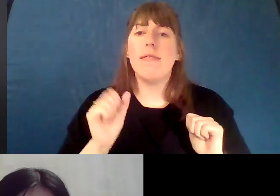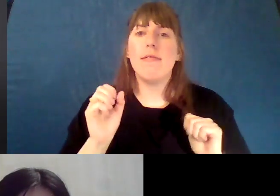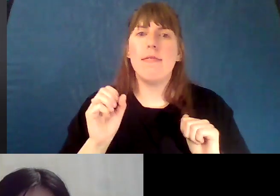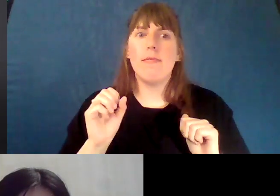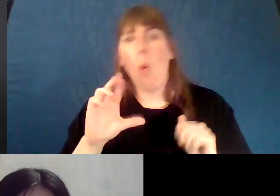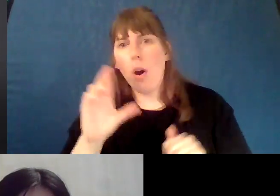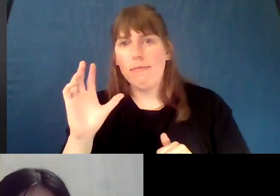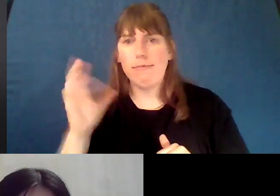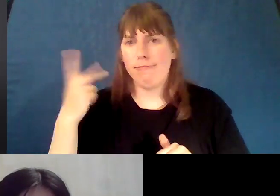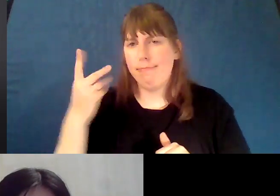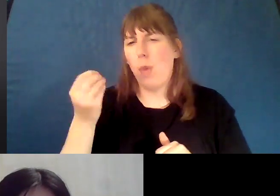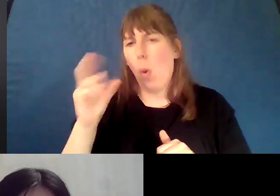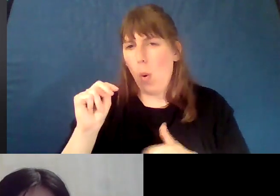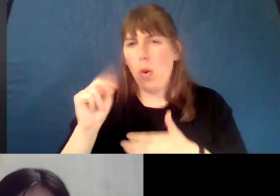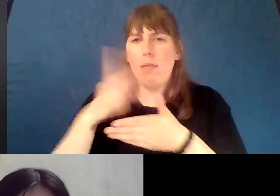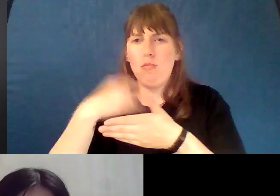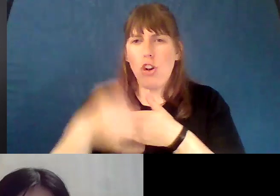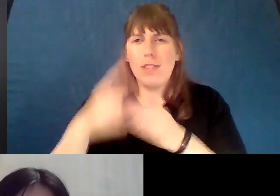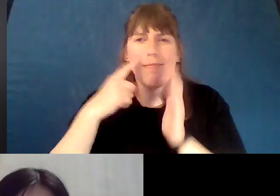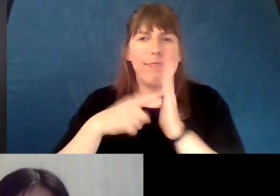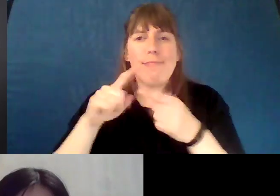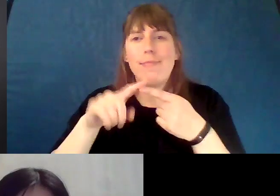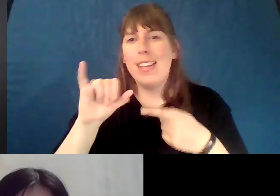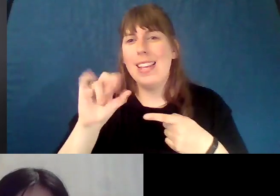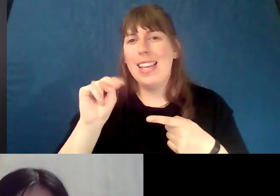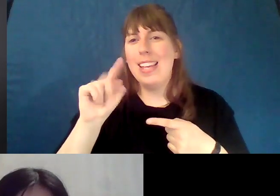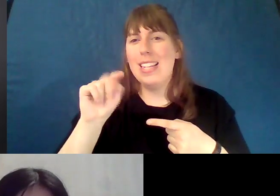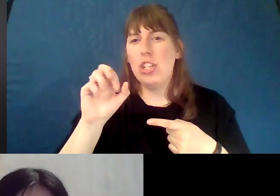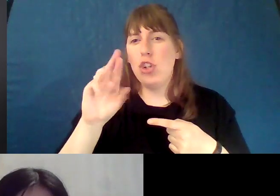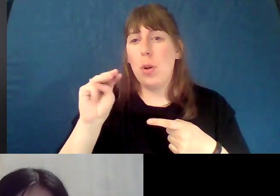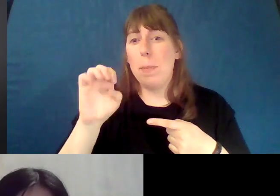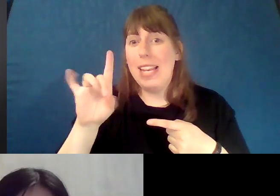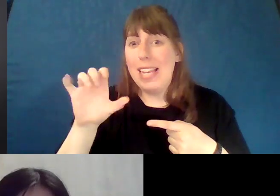with like INTER/MEDIATE, with CURRENT and stuff like that, it's like, I think it's like, you know,